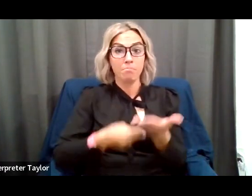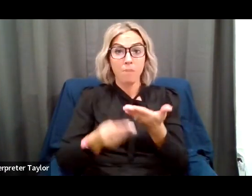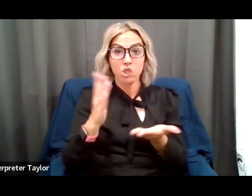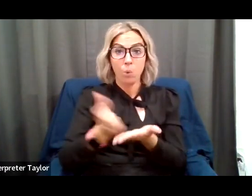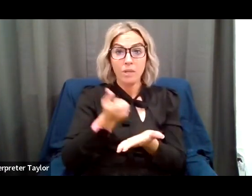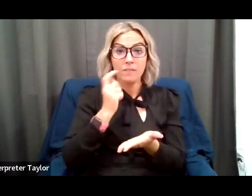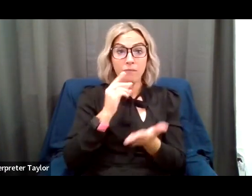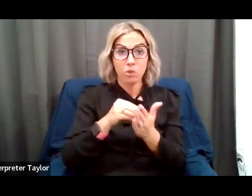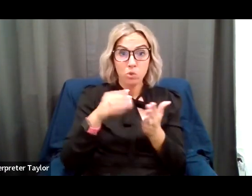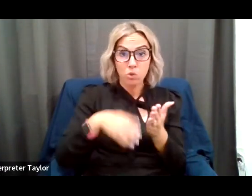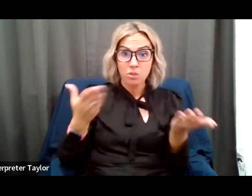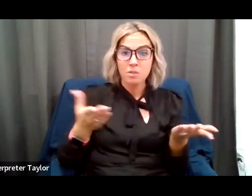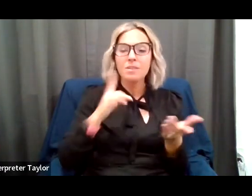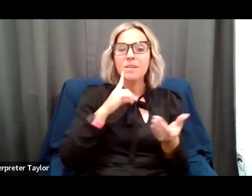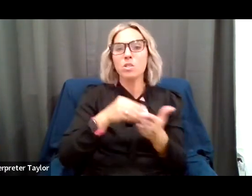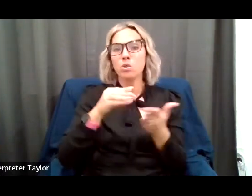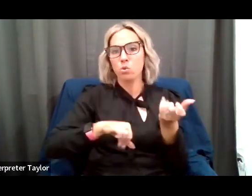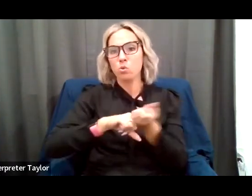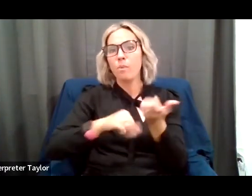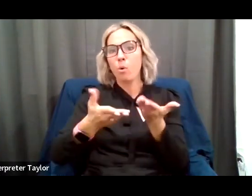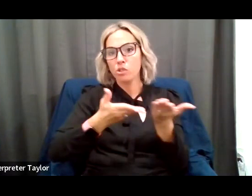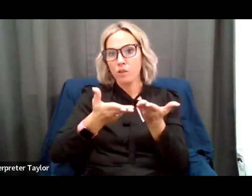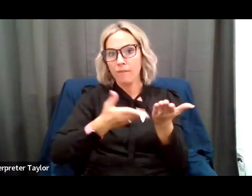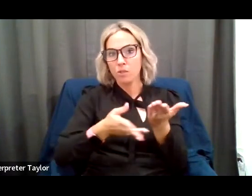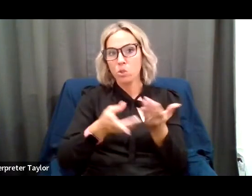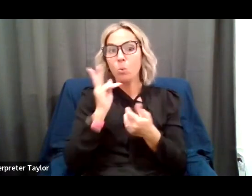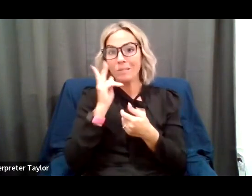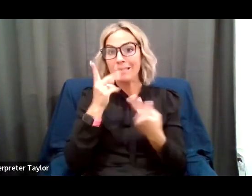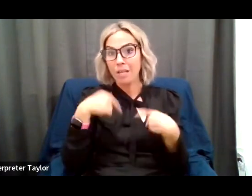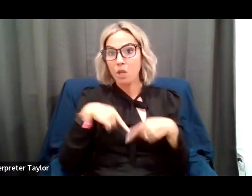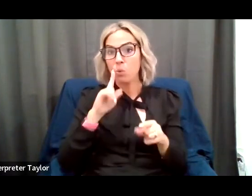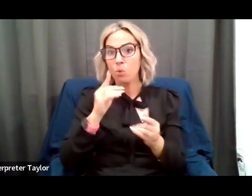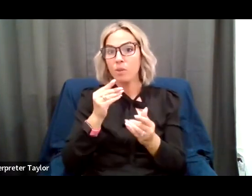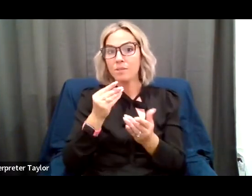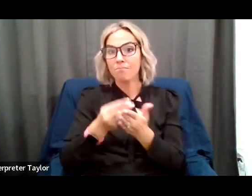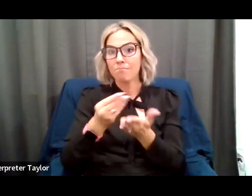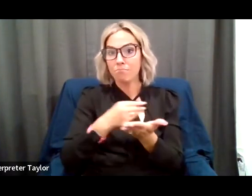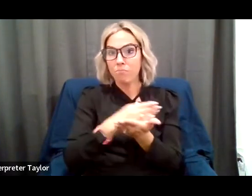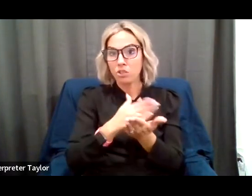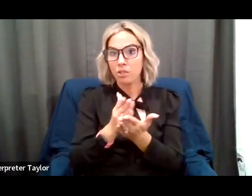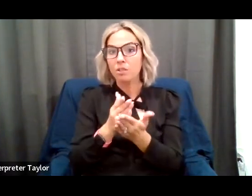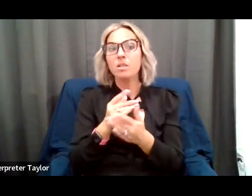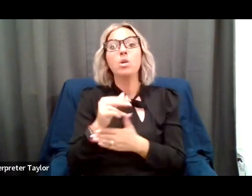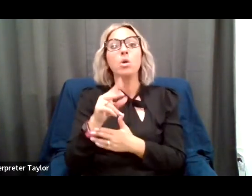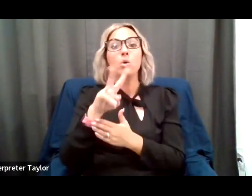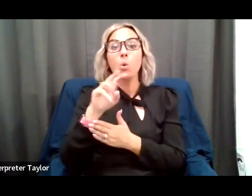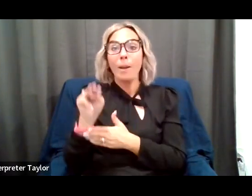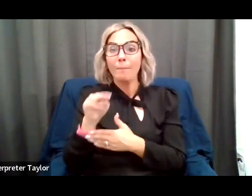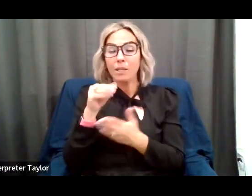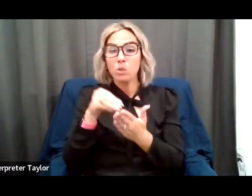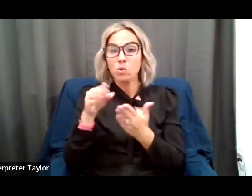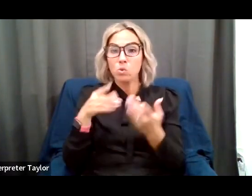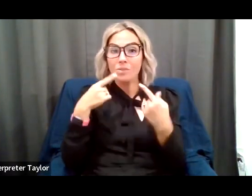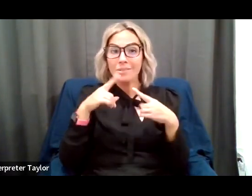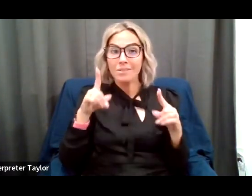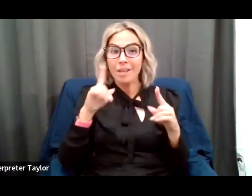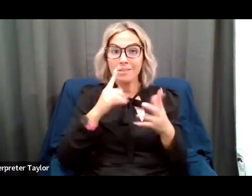These are student support services that we'll see through this budget. 200 million in the Student Success and Completion Grant.